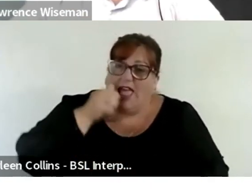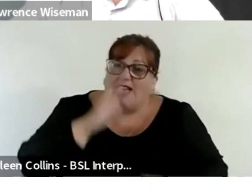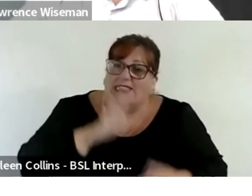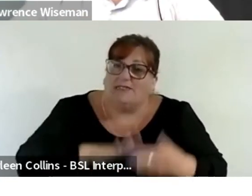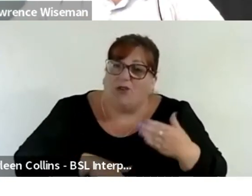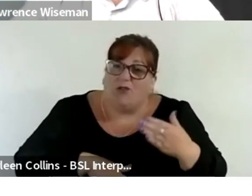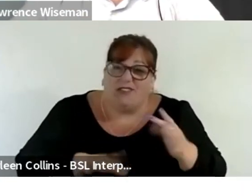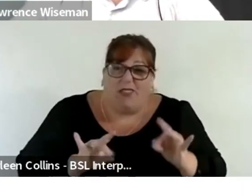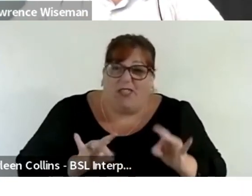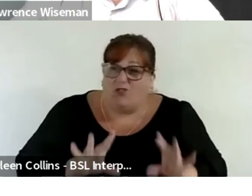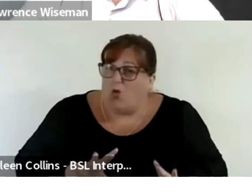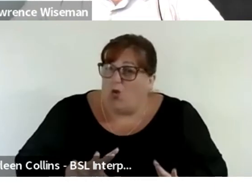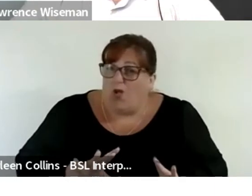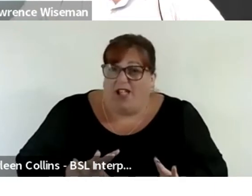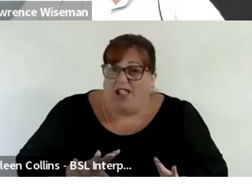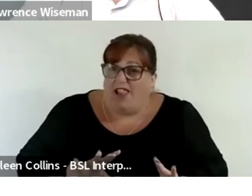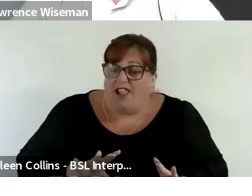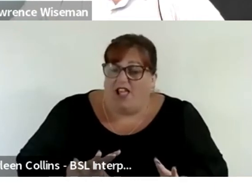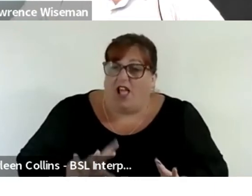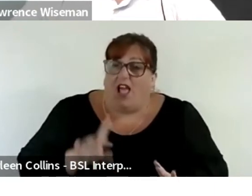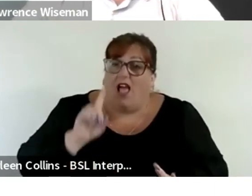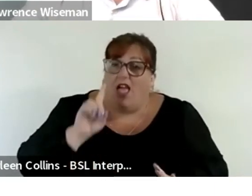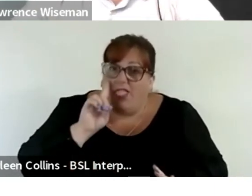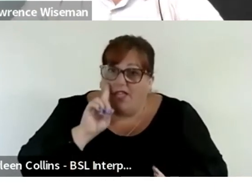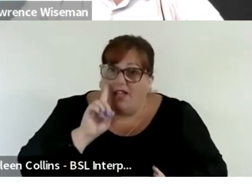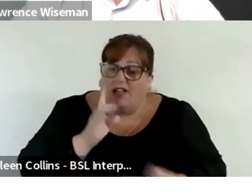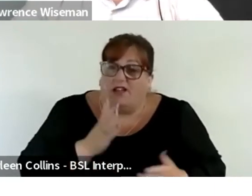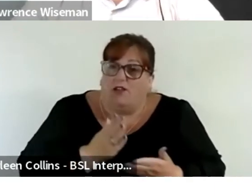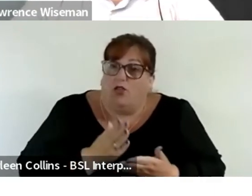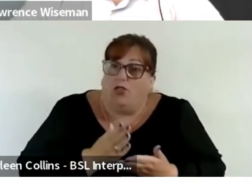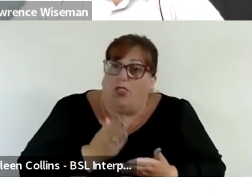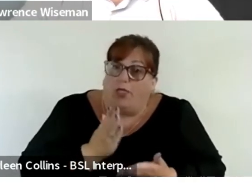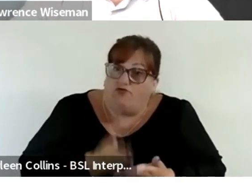I think the truth is, there are workplaces and environments where it